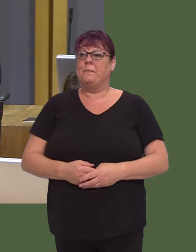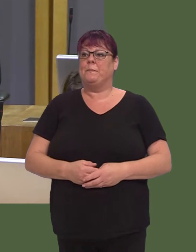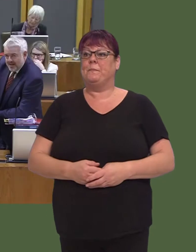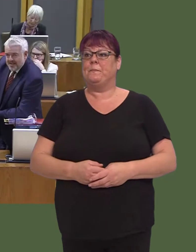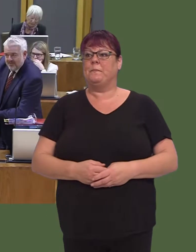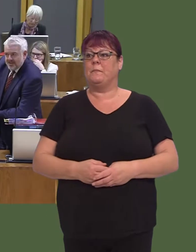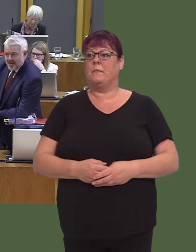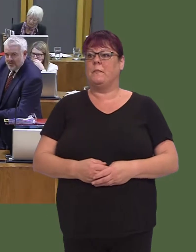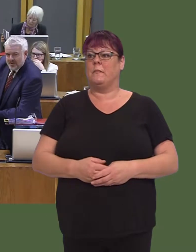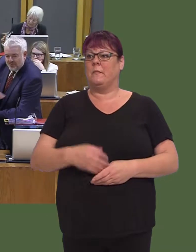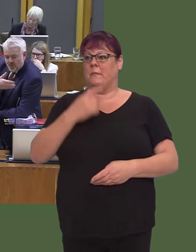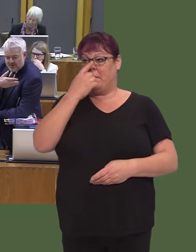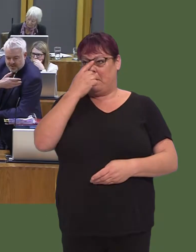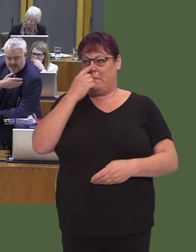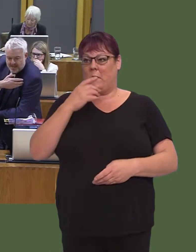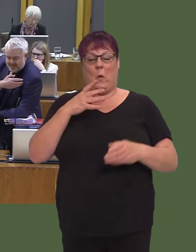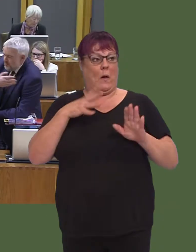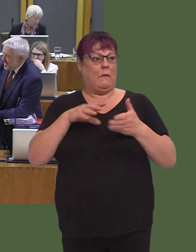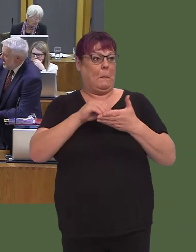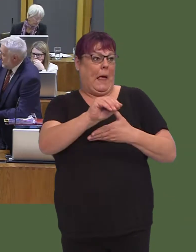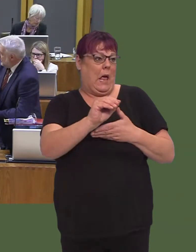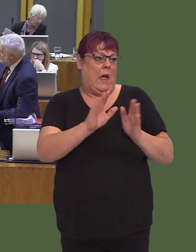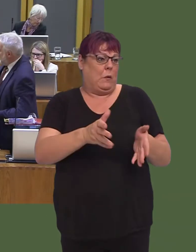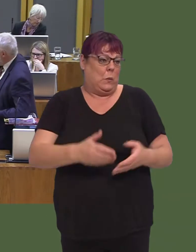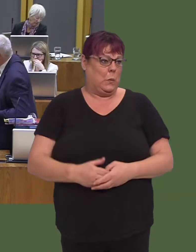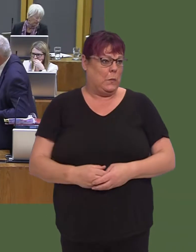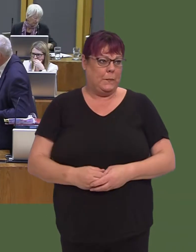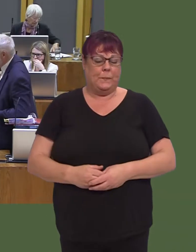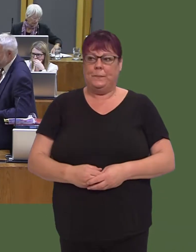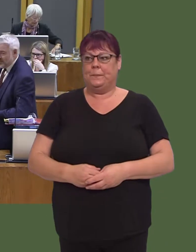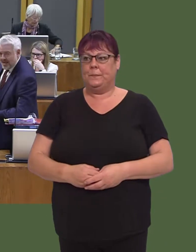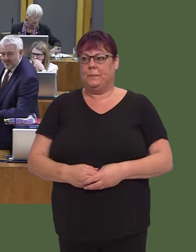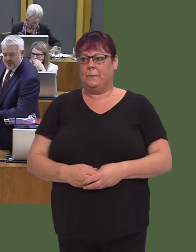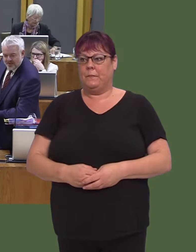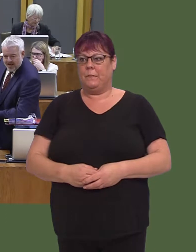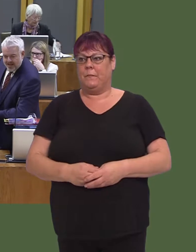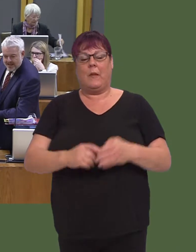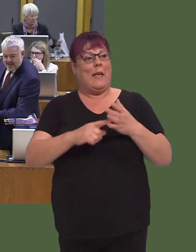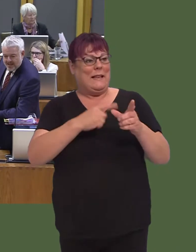It's the reality, for example, that if you want to have a baby in Ireland, you pay. That's what happens there.